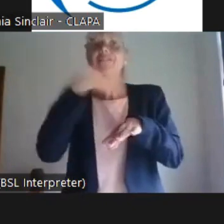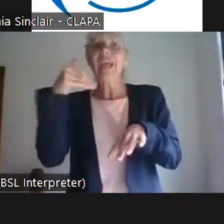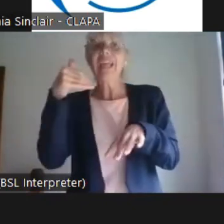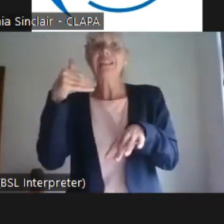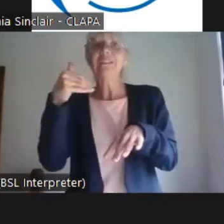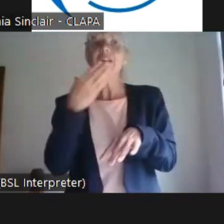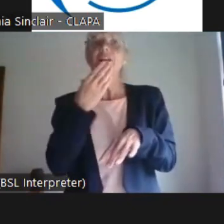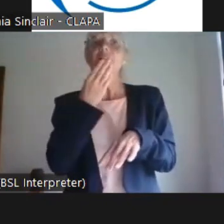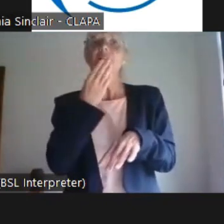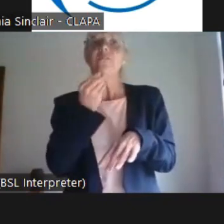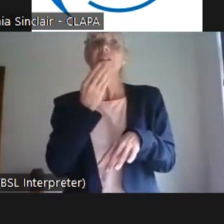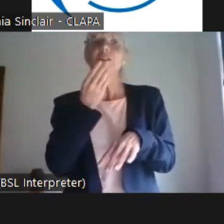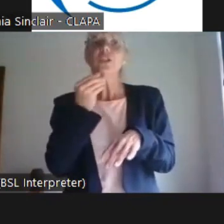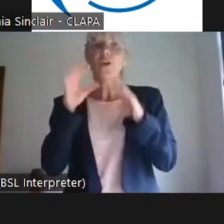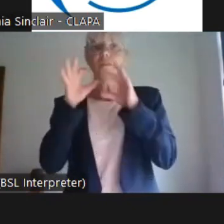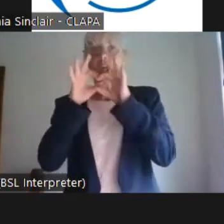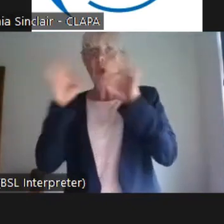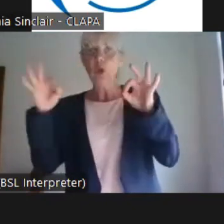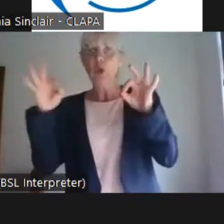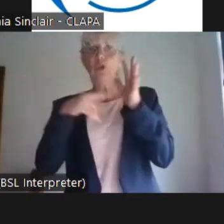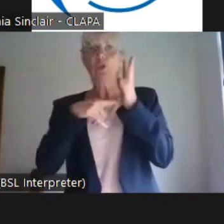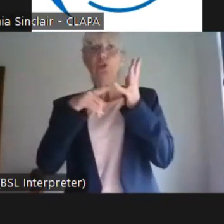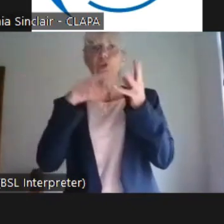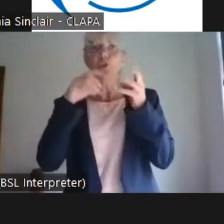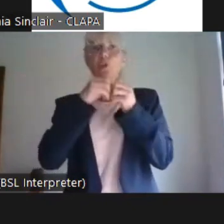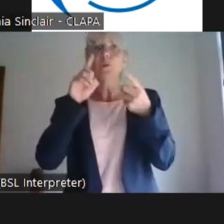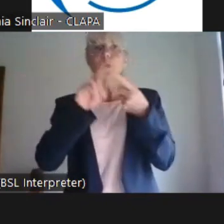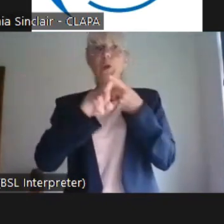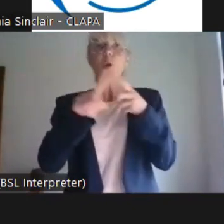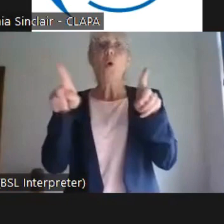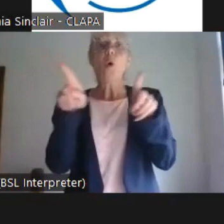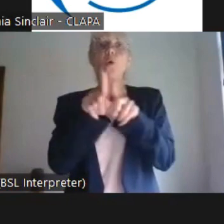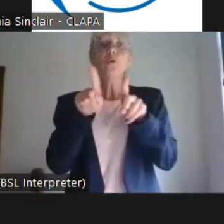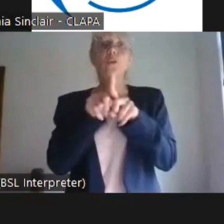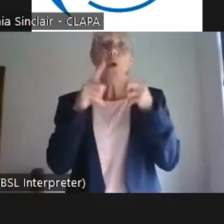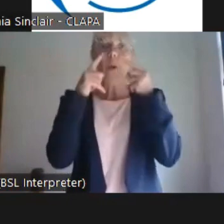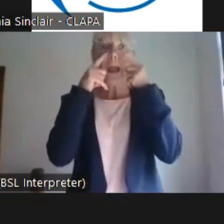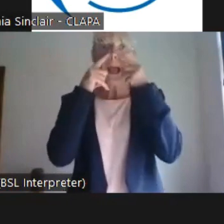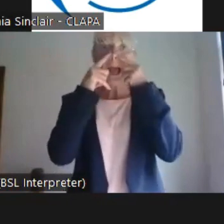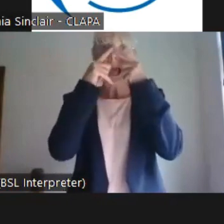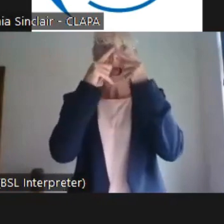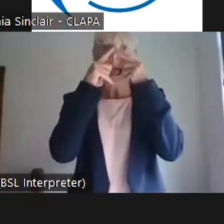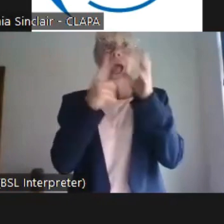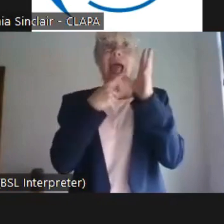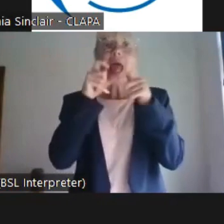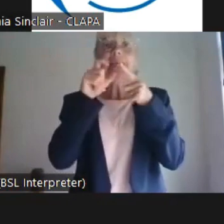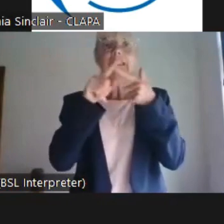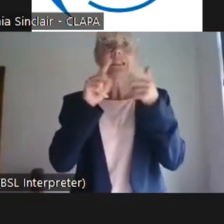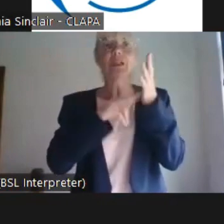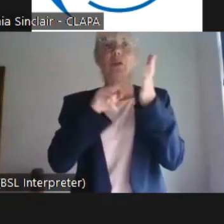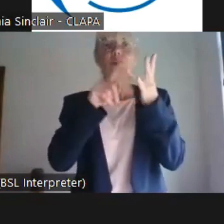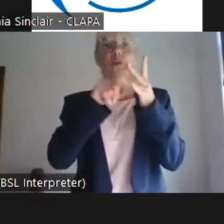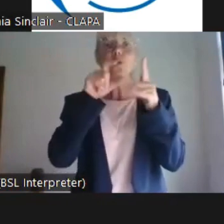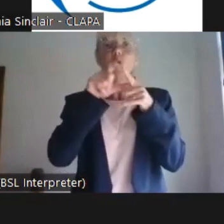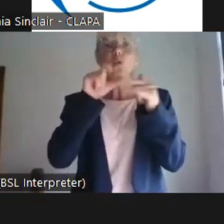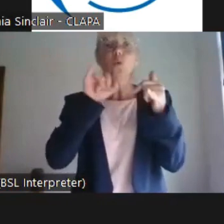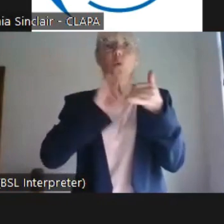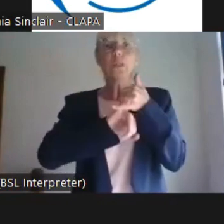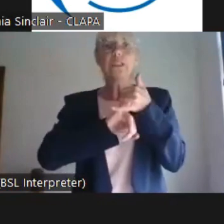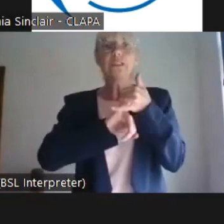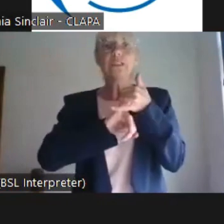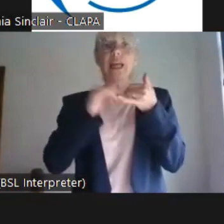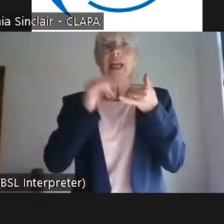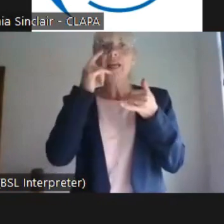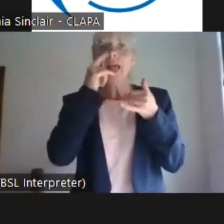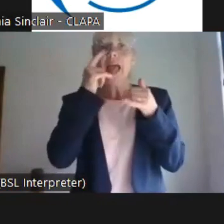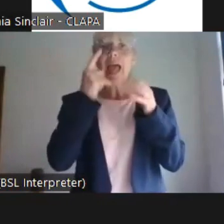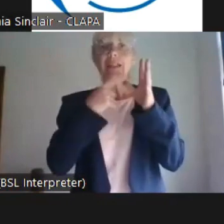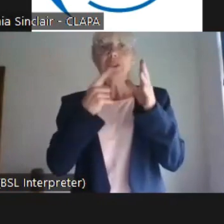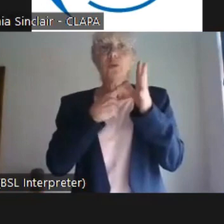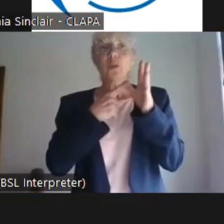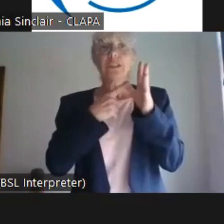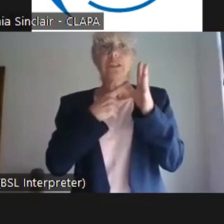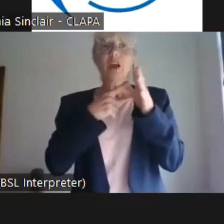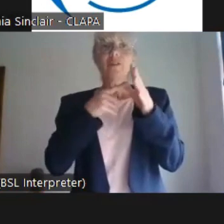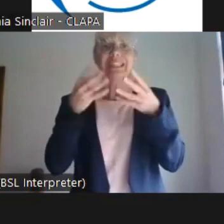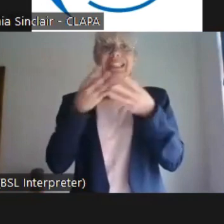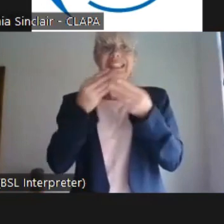tube as well as the adenodes but the adenoids which are a lymph tissue which enlarges that is